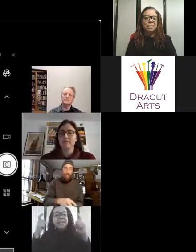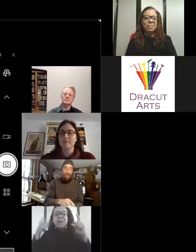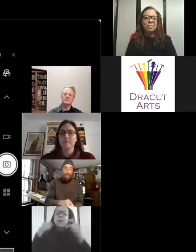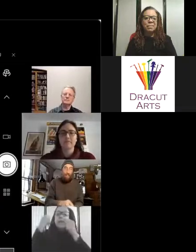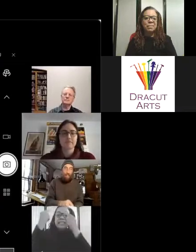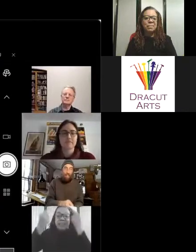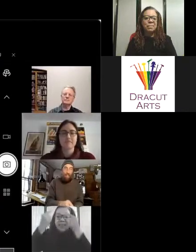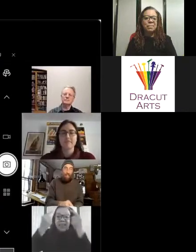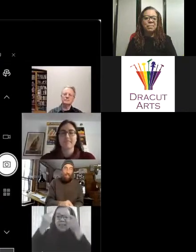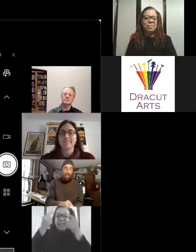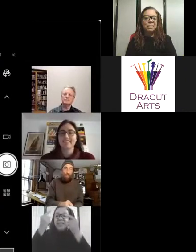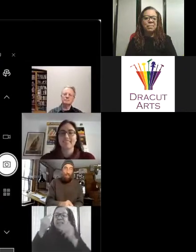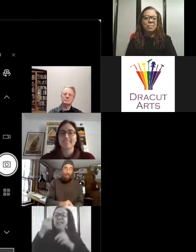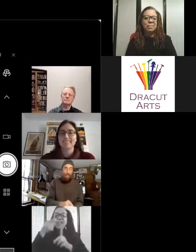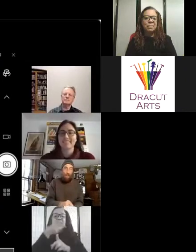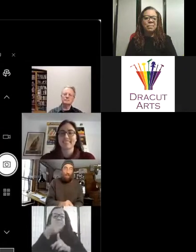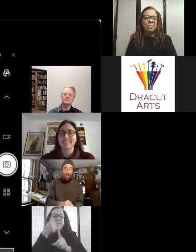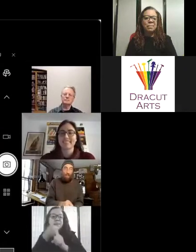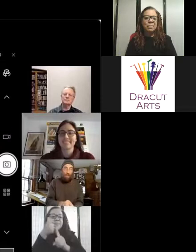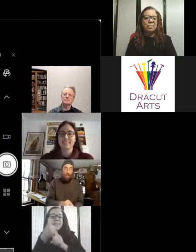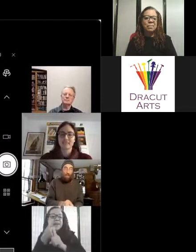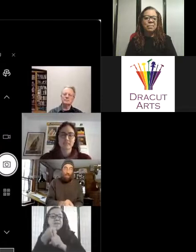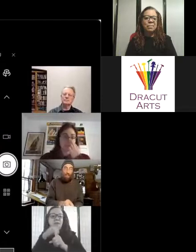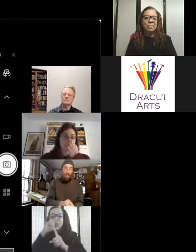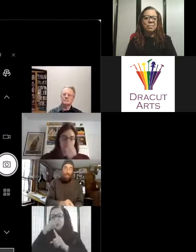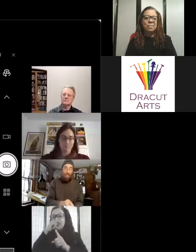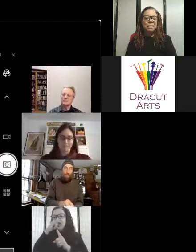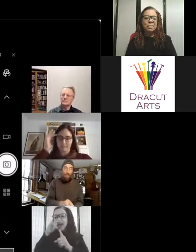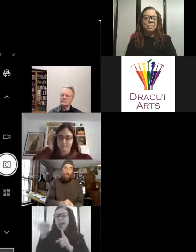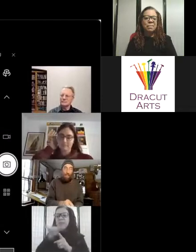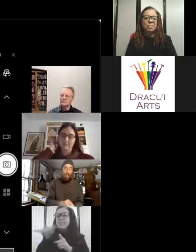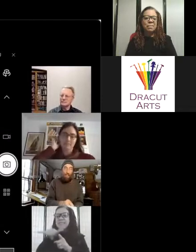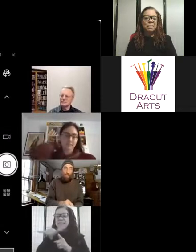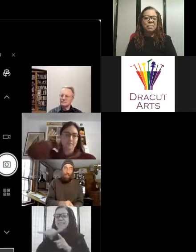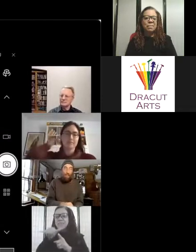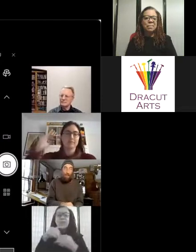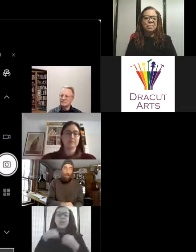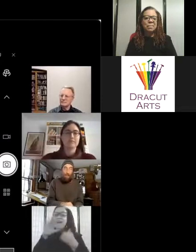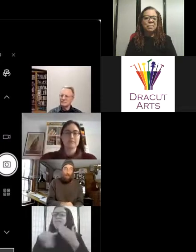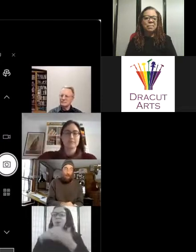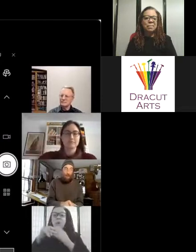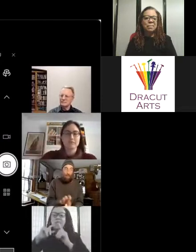he-- he looks a little more childlike when he realizes he doesn't have all the answers. When he's walking around